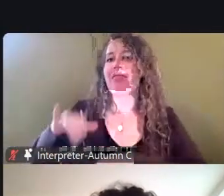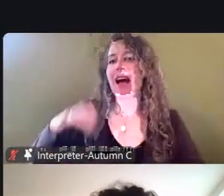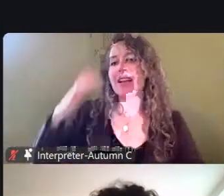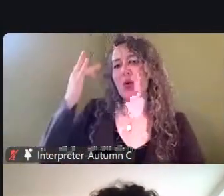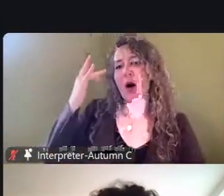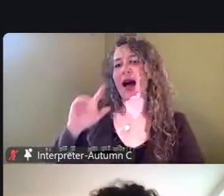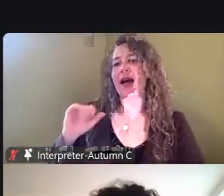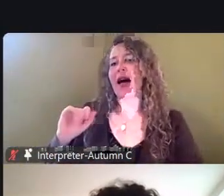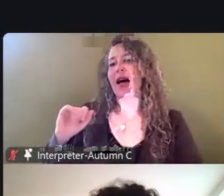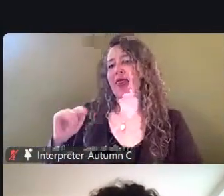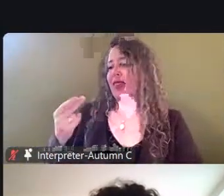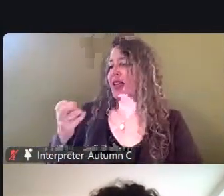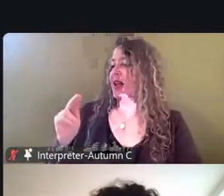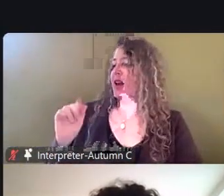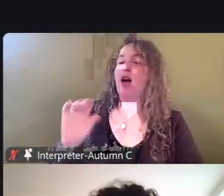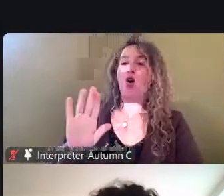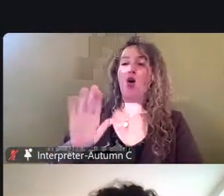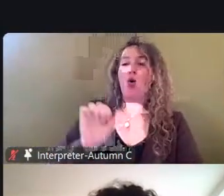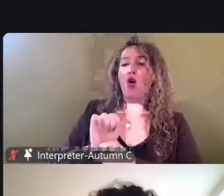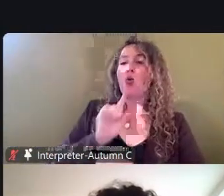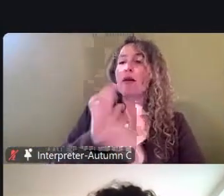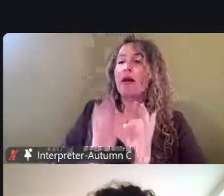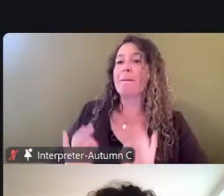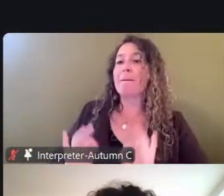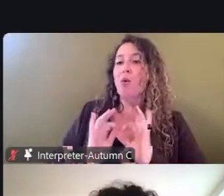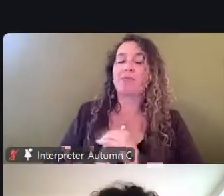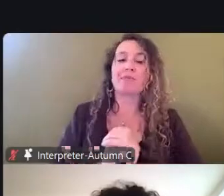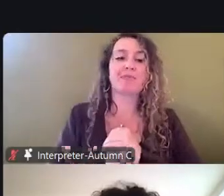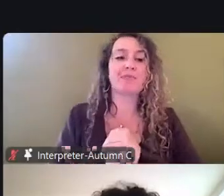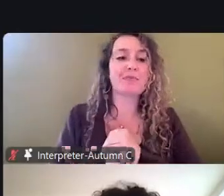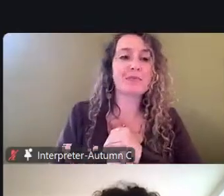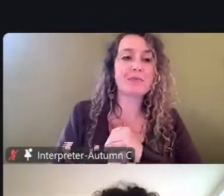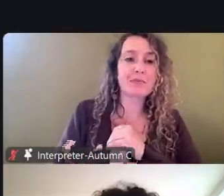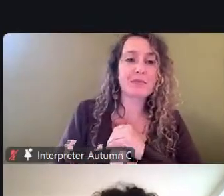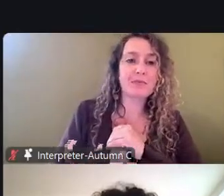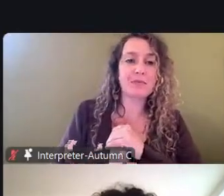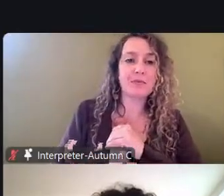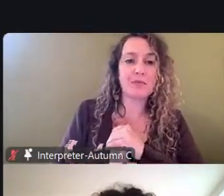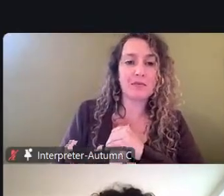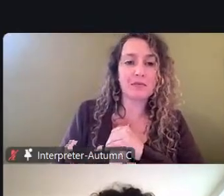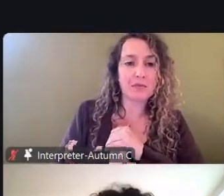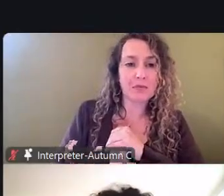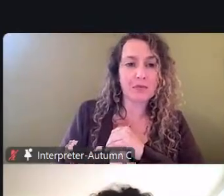So around 9.3% of the US population is gender or is a gender/sexual minority,